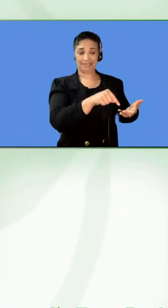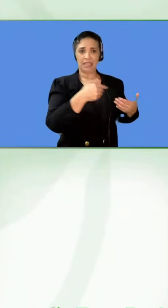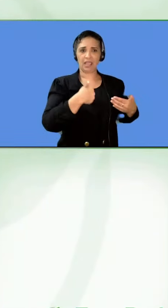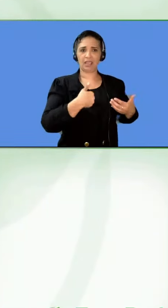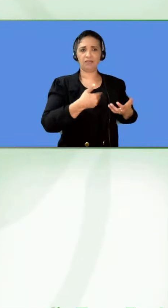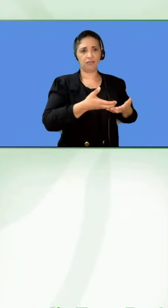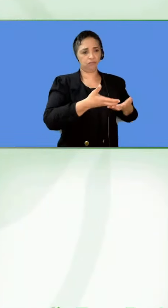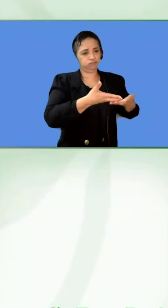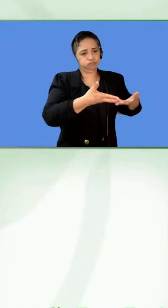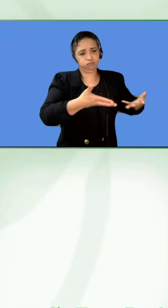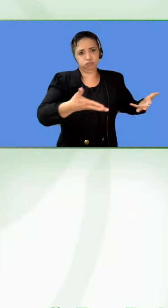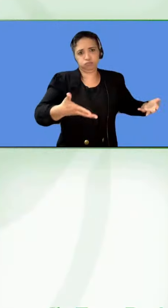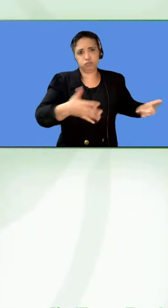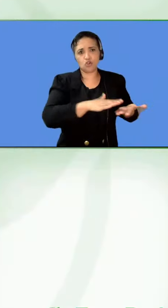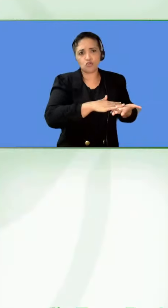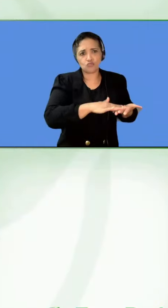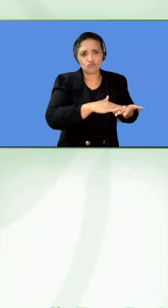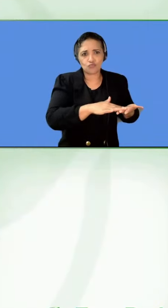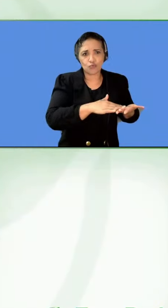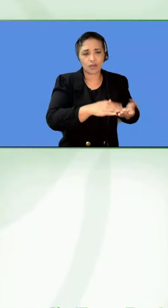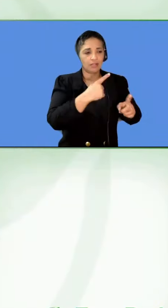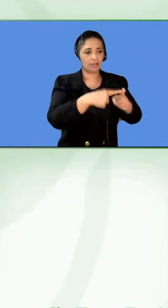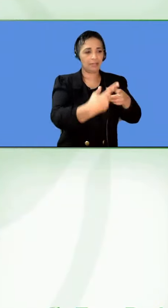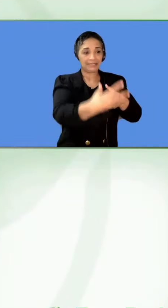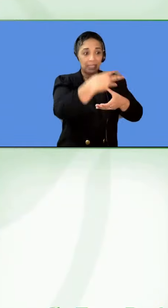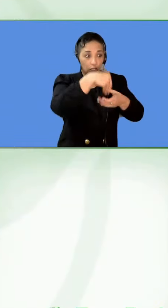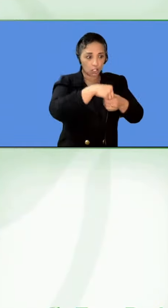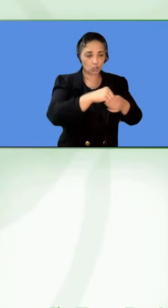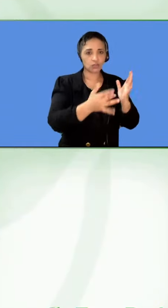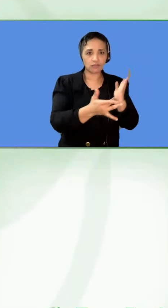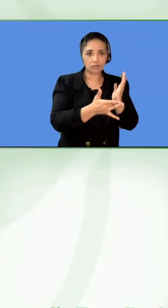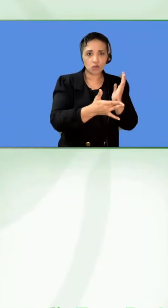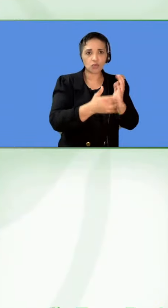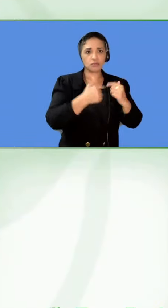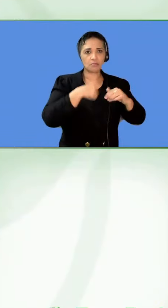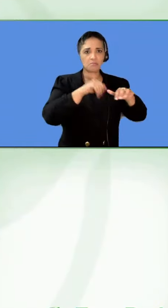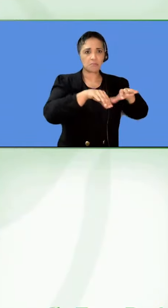the inclusive technology that I used to help me out with this, like I said, such as screen